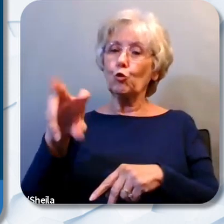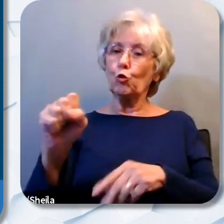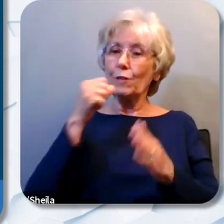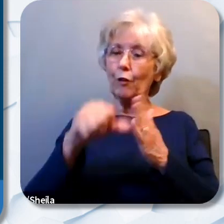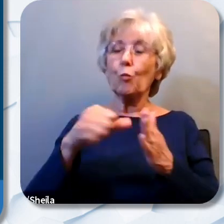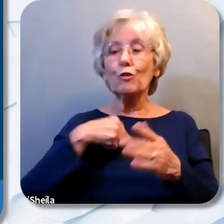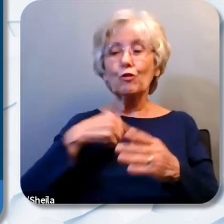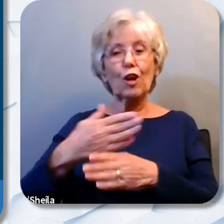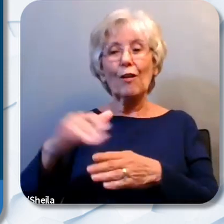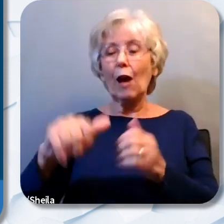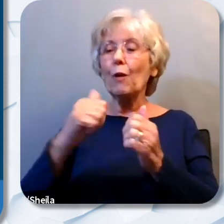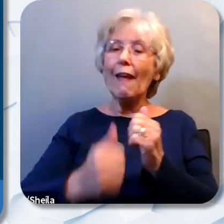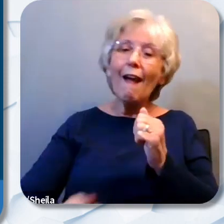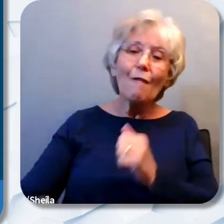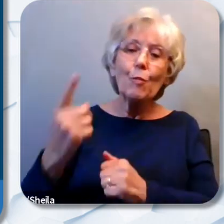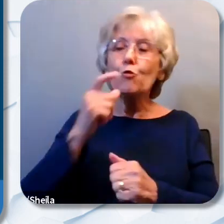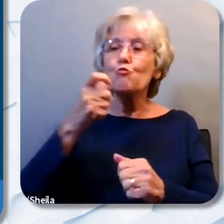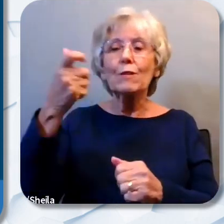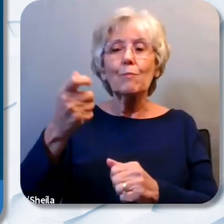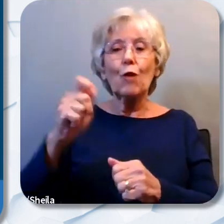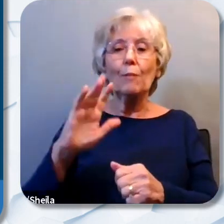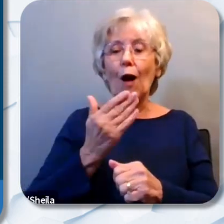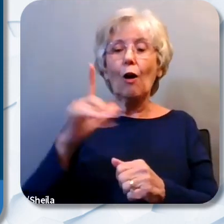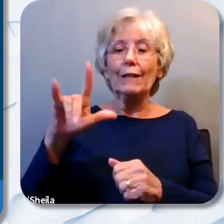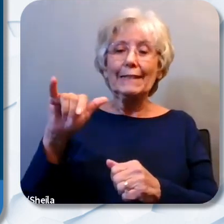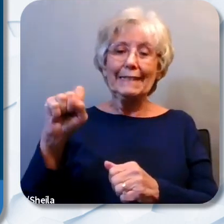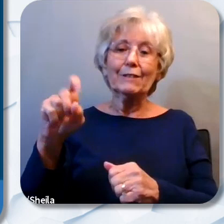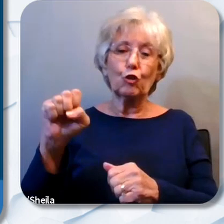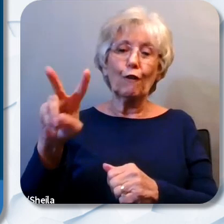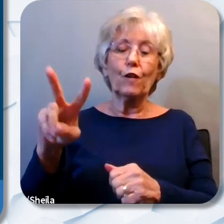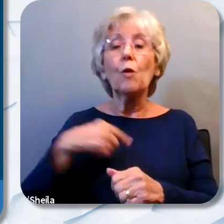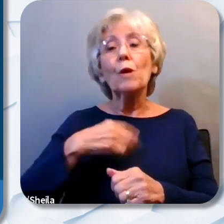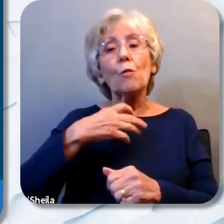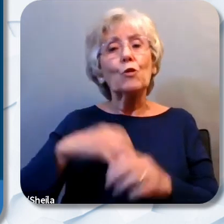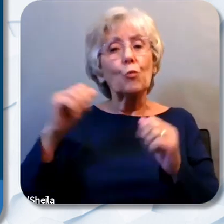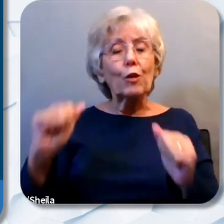has subscribed to our list, sir. We also wish we could have gotten to all of your questions today,